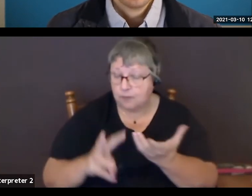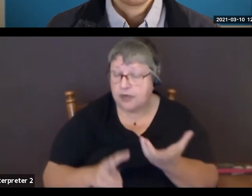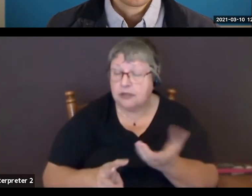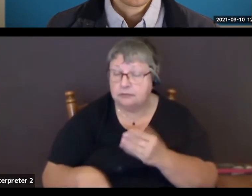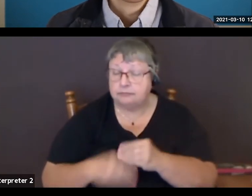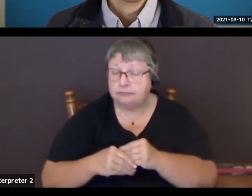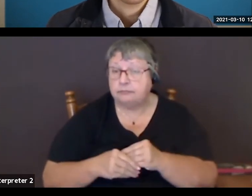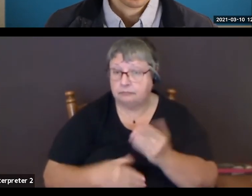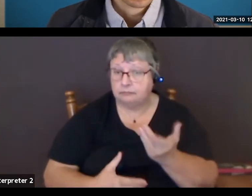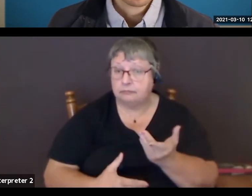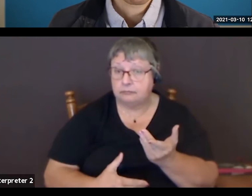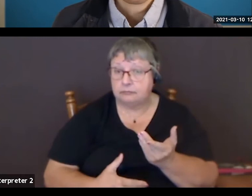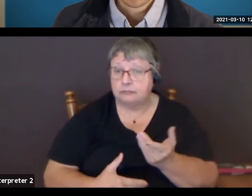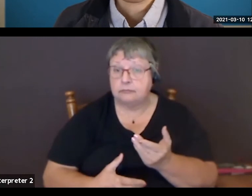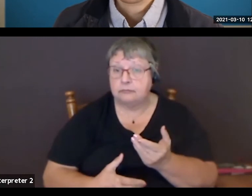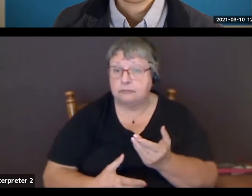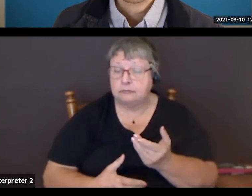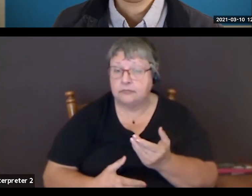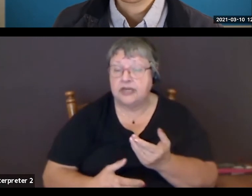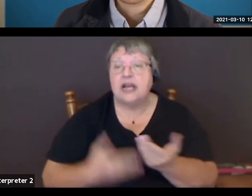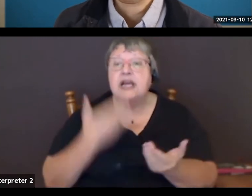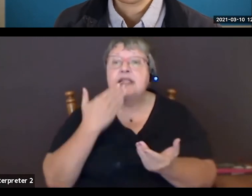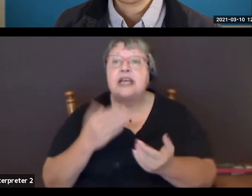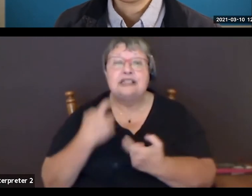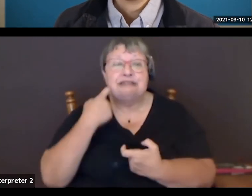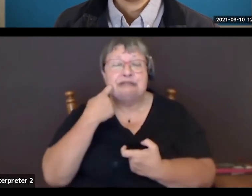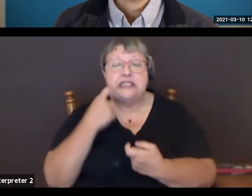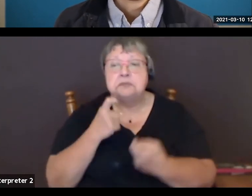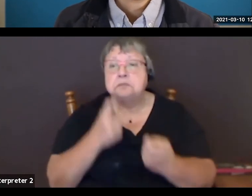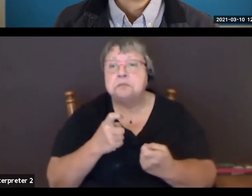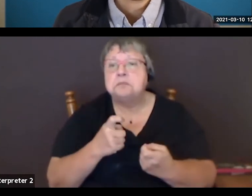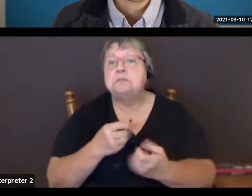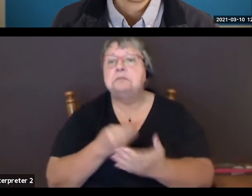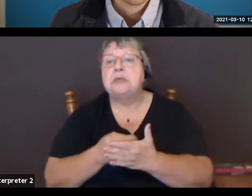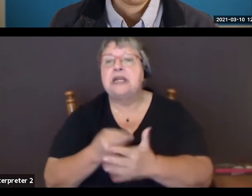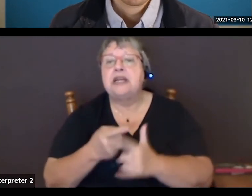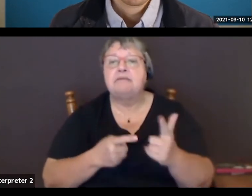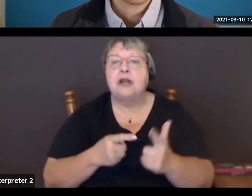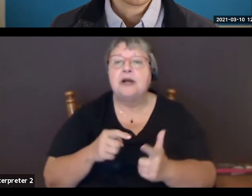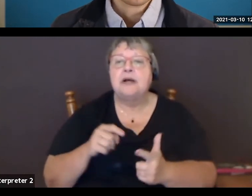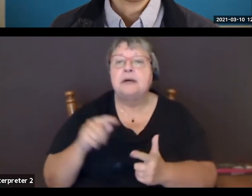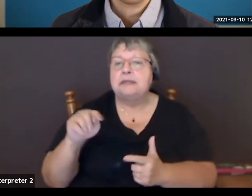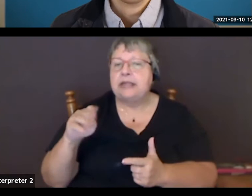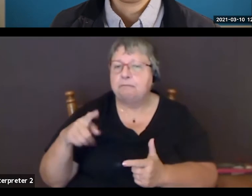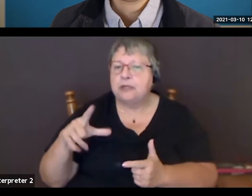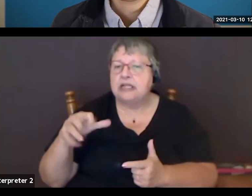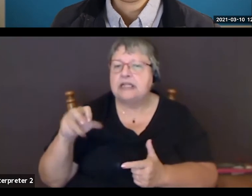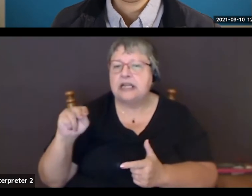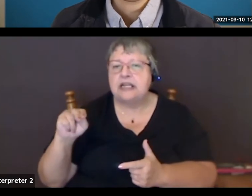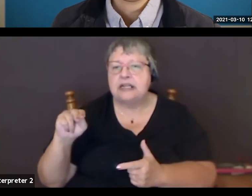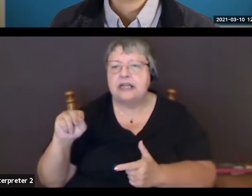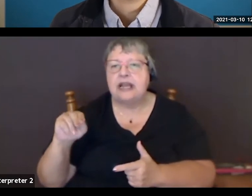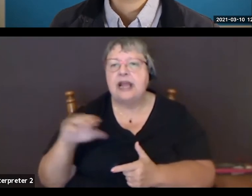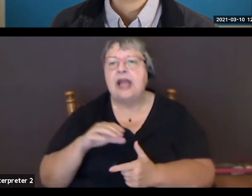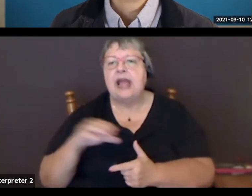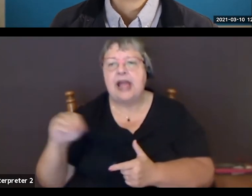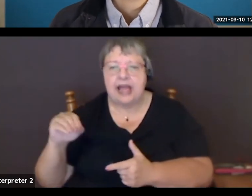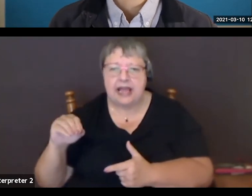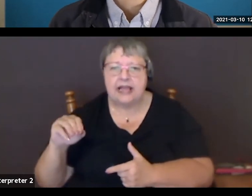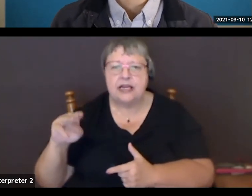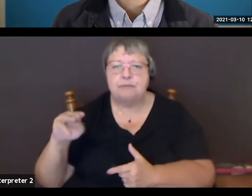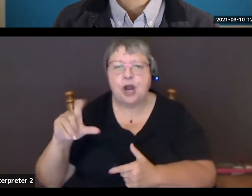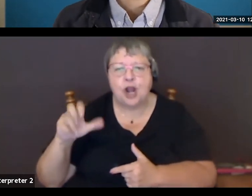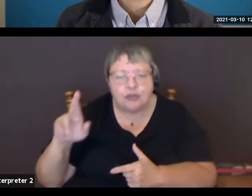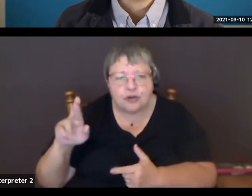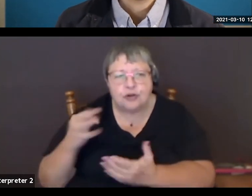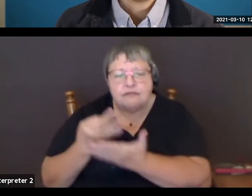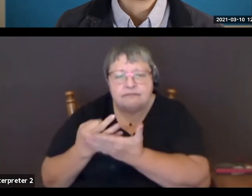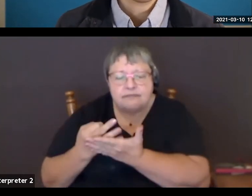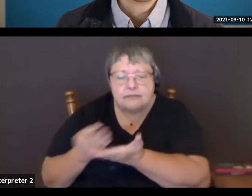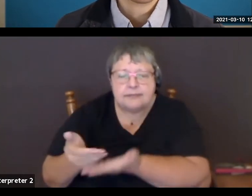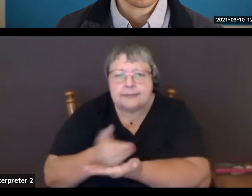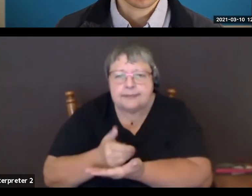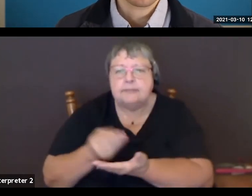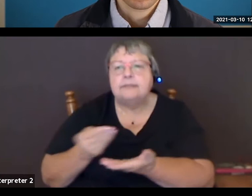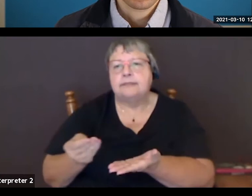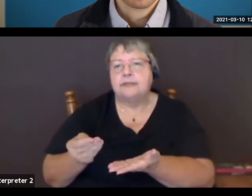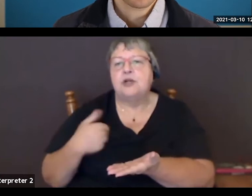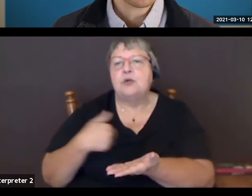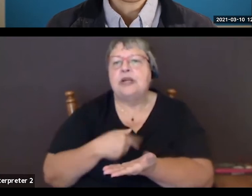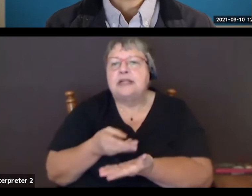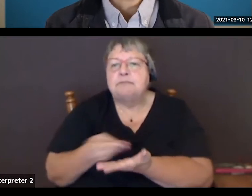And thanks to some recent grants from the Templeton charity foundation and MacArthur Foundation, we're spending the next three years further developing our research systems to be more widely usable by scientific collaborators.